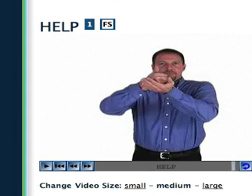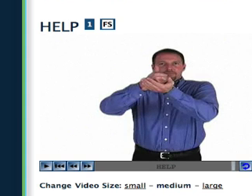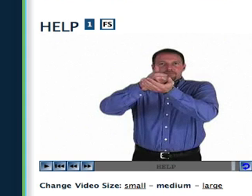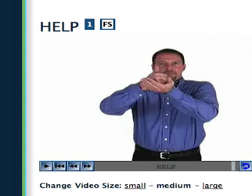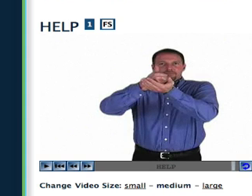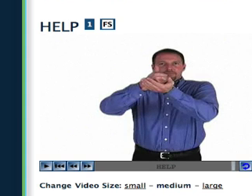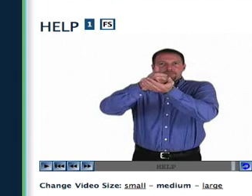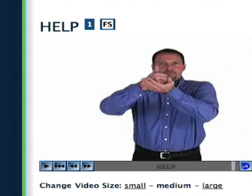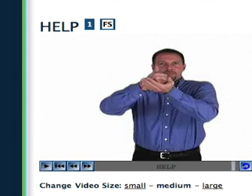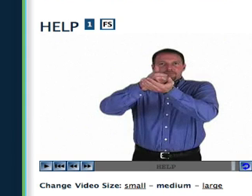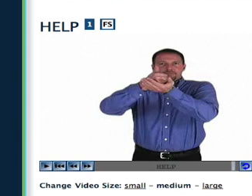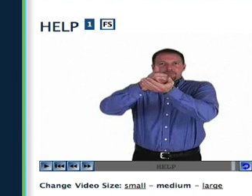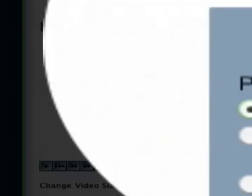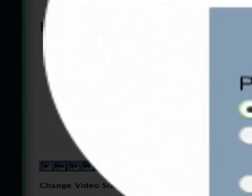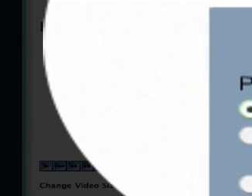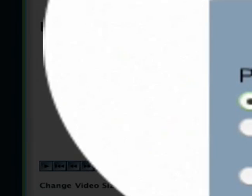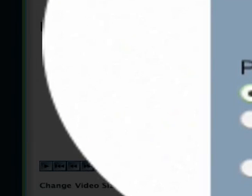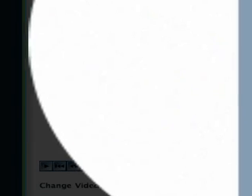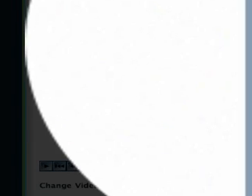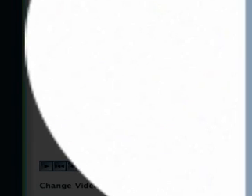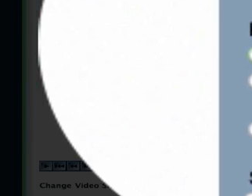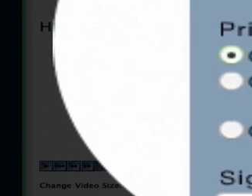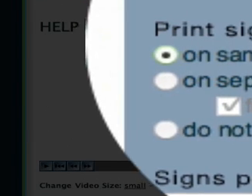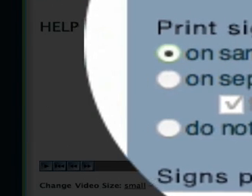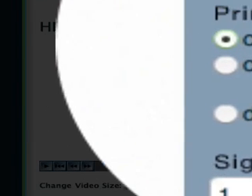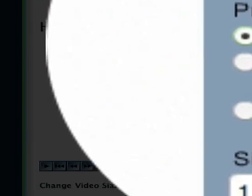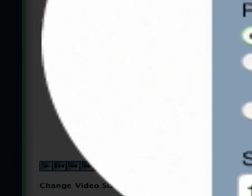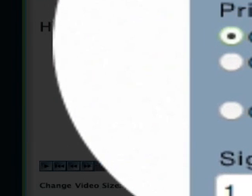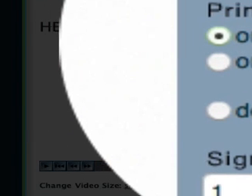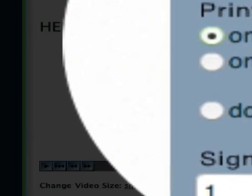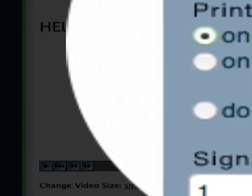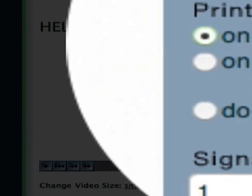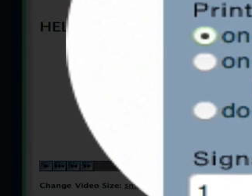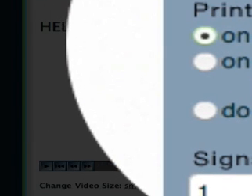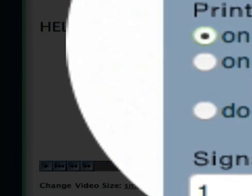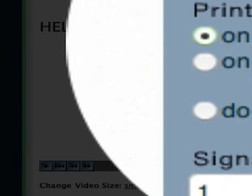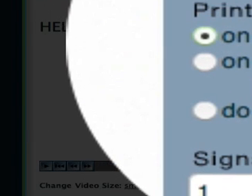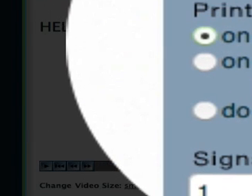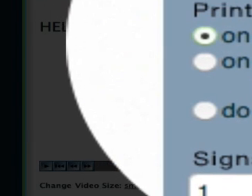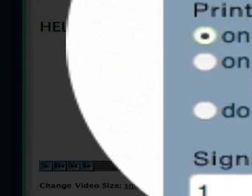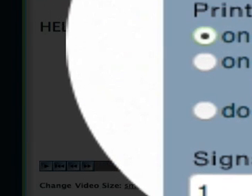You can see there are three options. The first option says Print Sign Description on the same page.